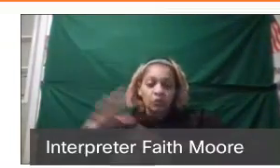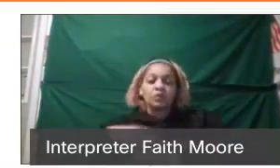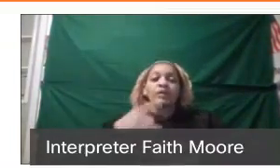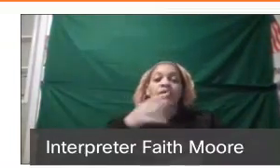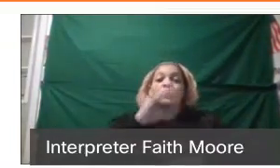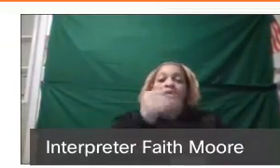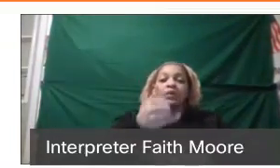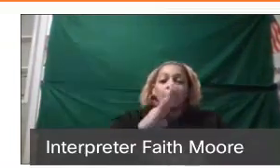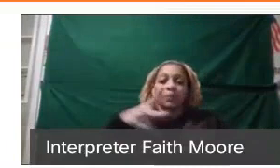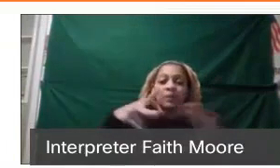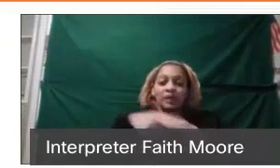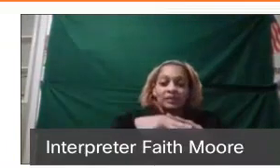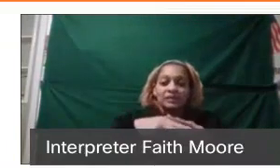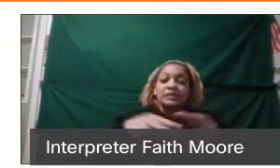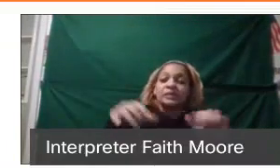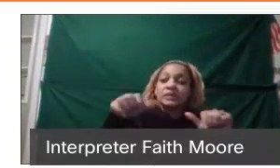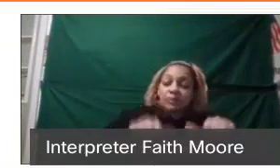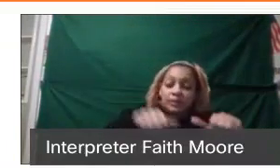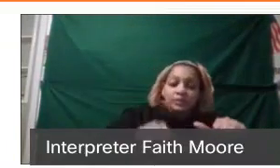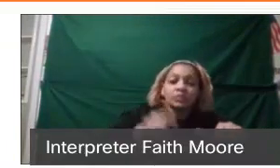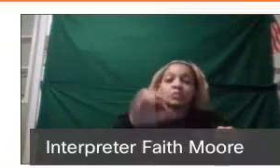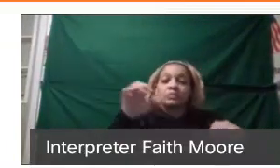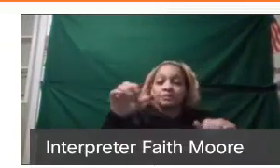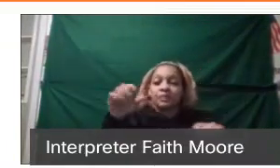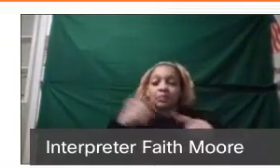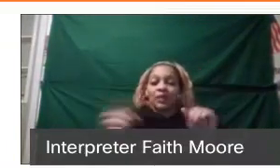And that will be possible by closing cuts.